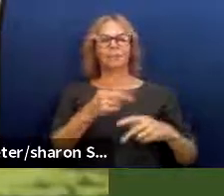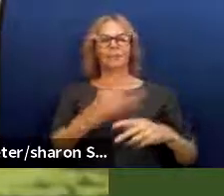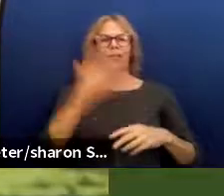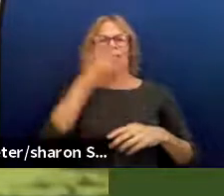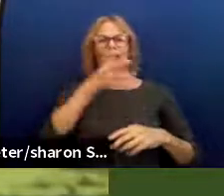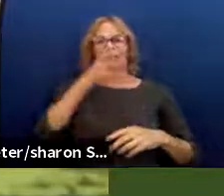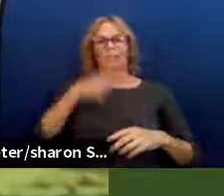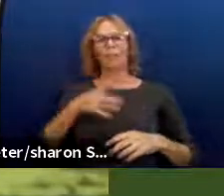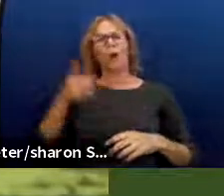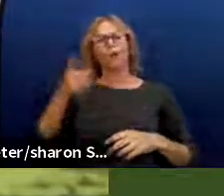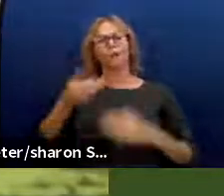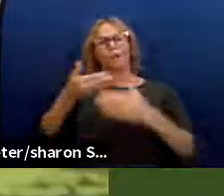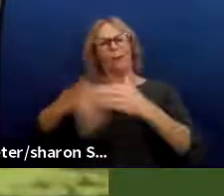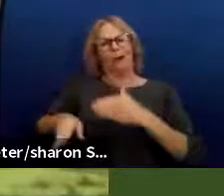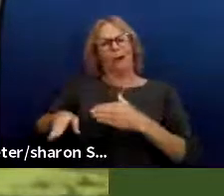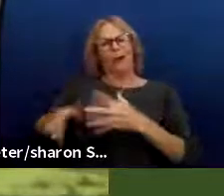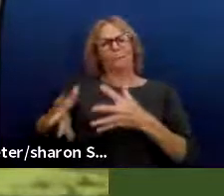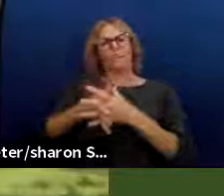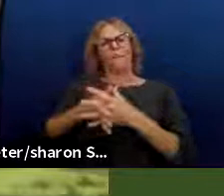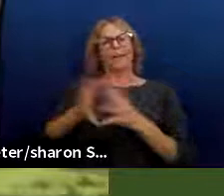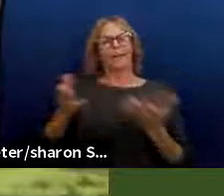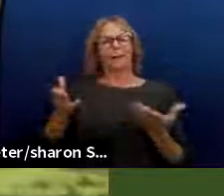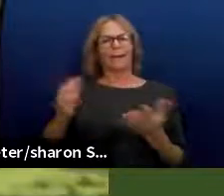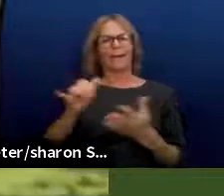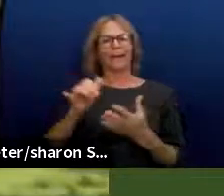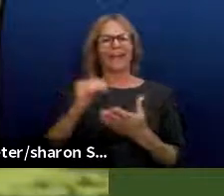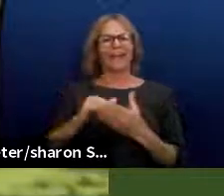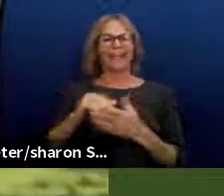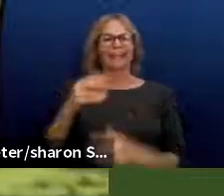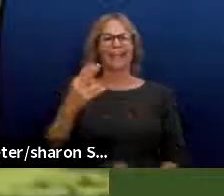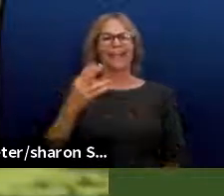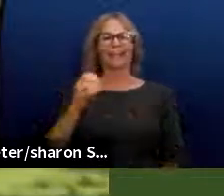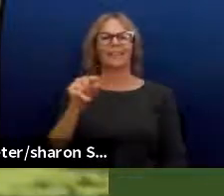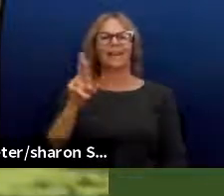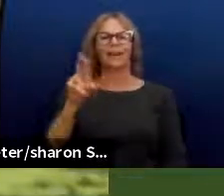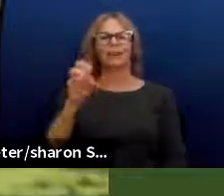she must be the one that gave birth. You know, that would be again, another heteronormative assumption that we tend to